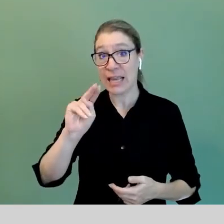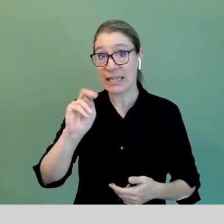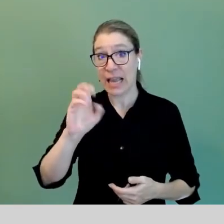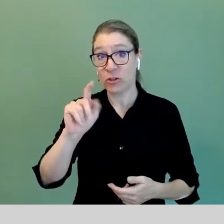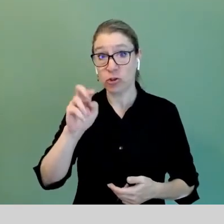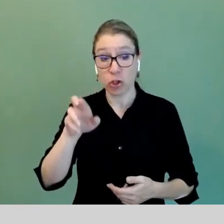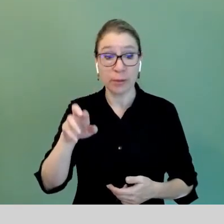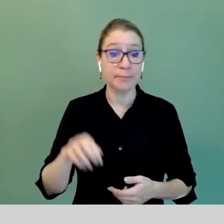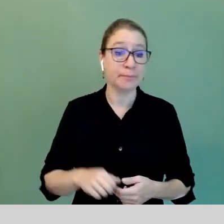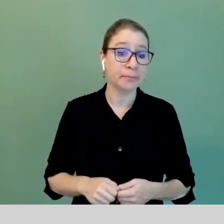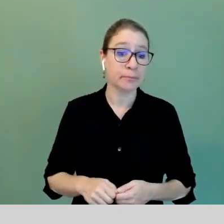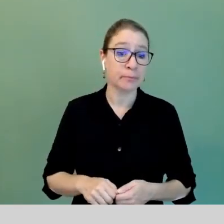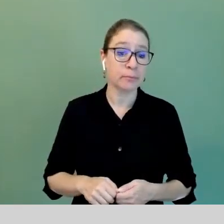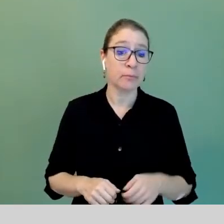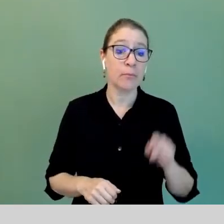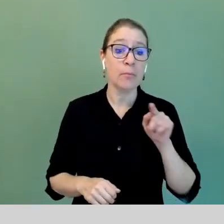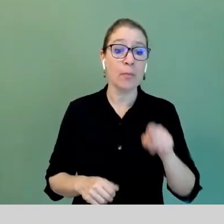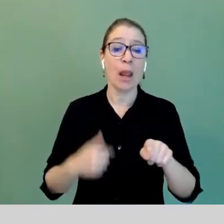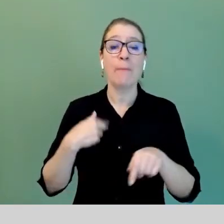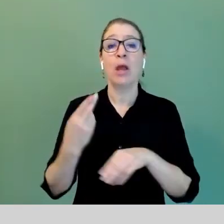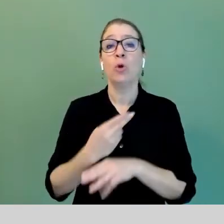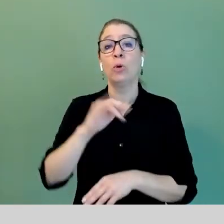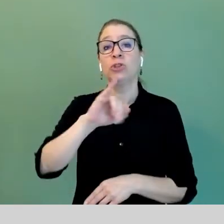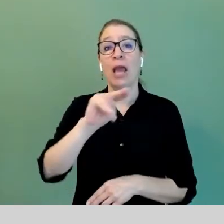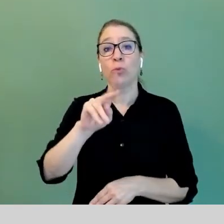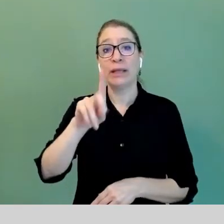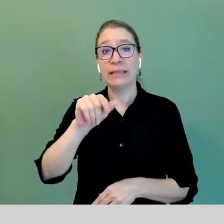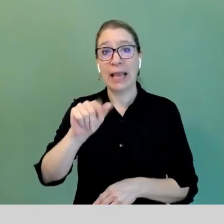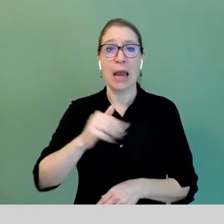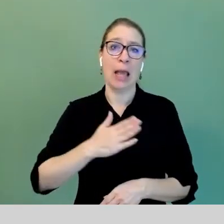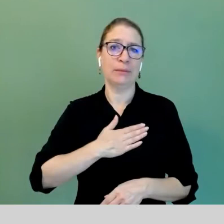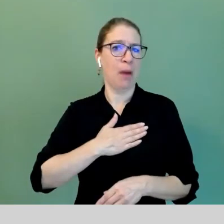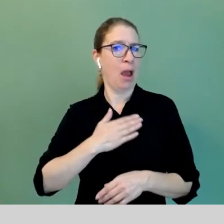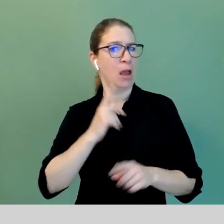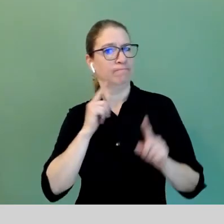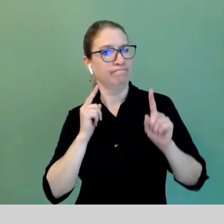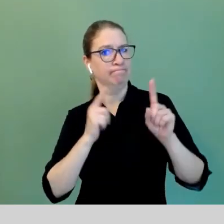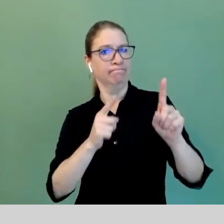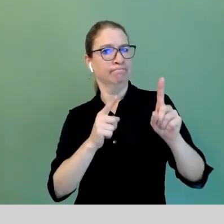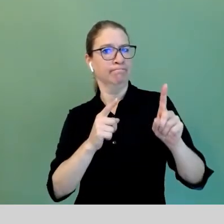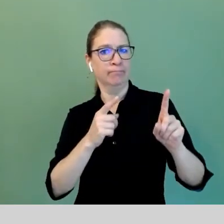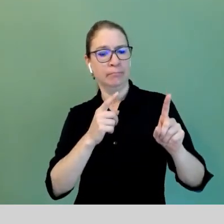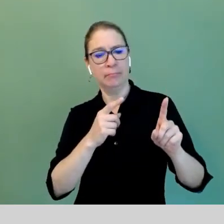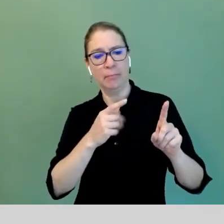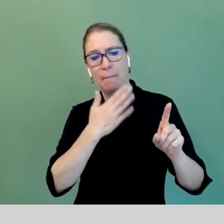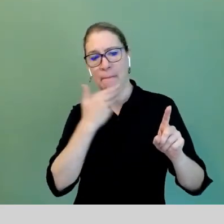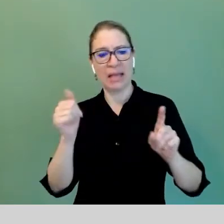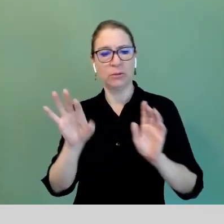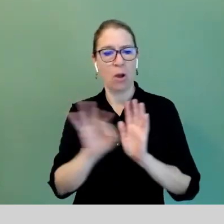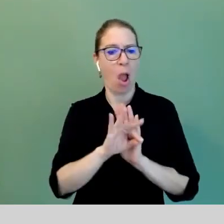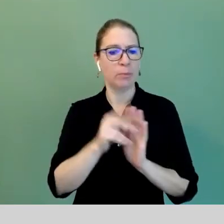In this case, I'm going to use the January data as my gold standard to create the expectation suite.